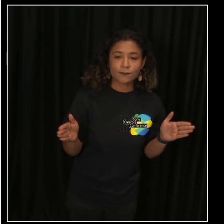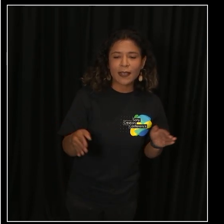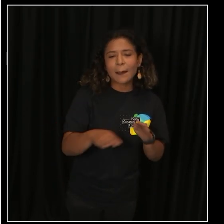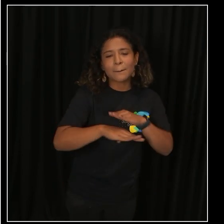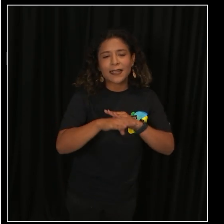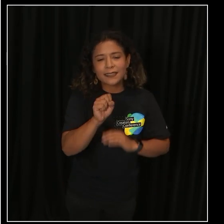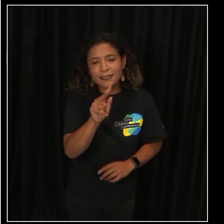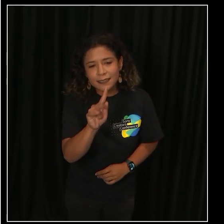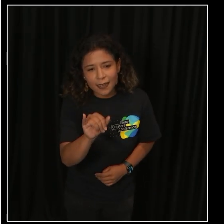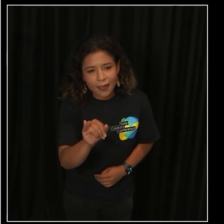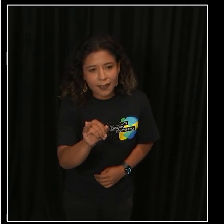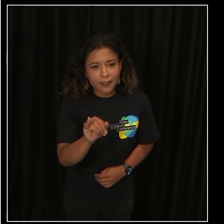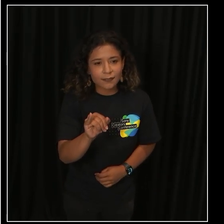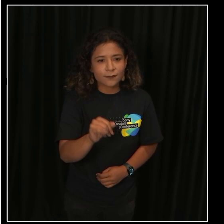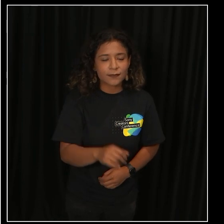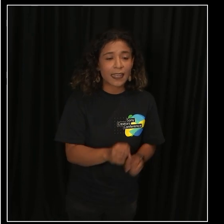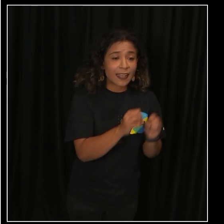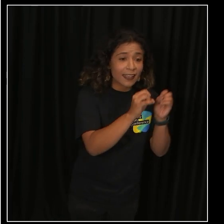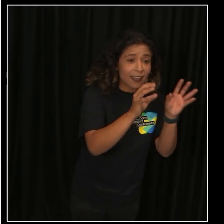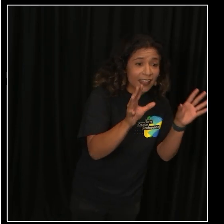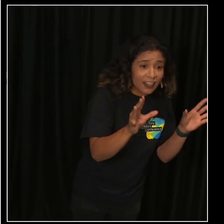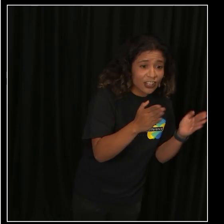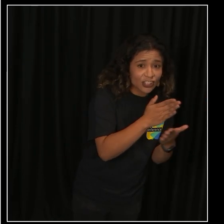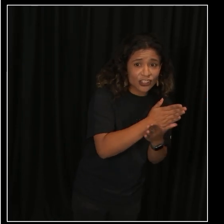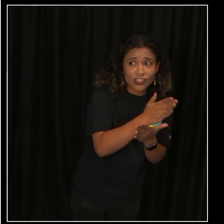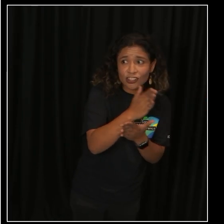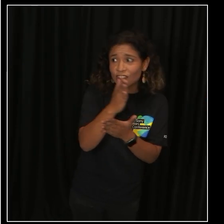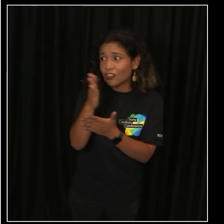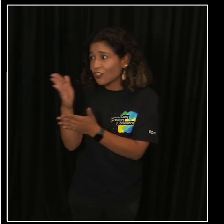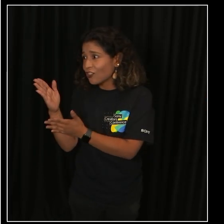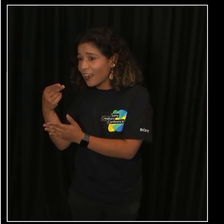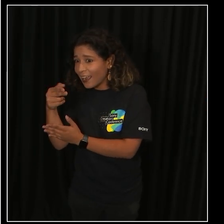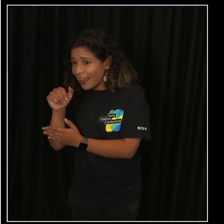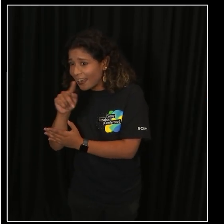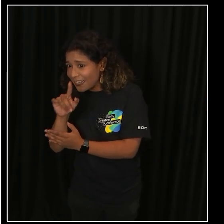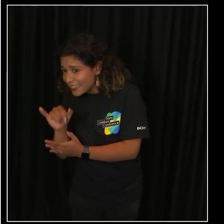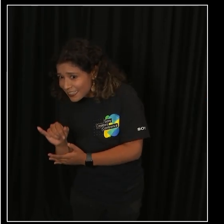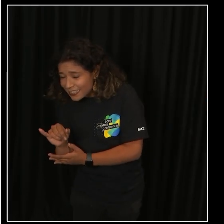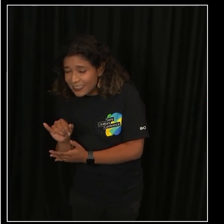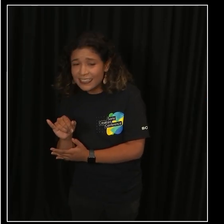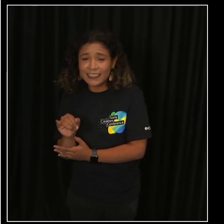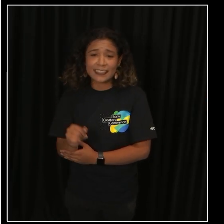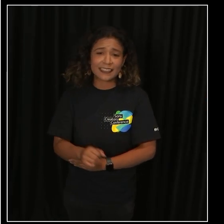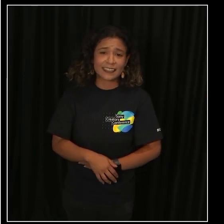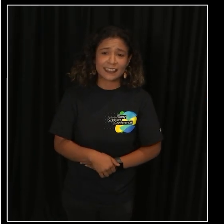Two parameters haziness and cloudiness are used to interpolate at the each Look-up Table.